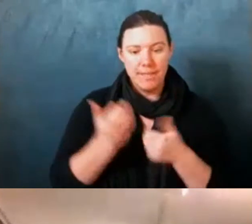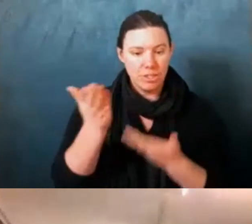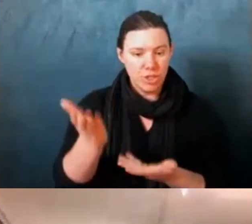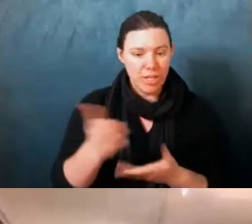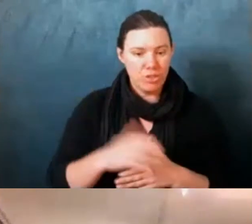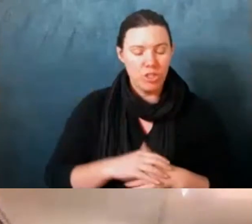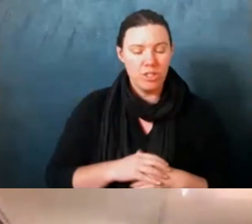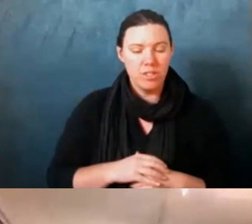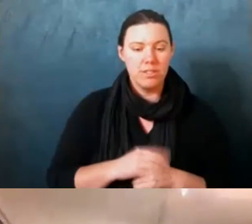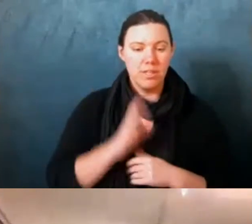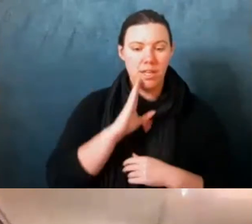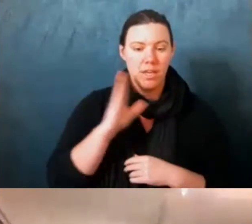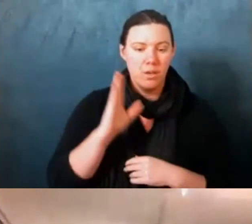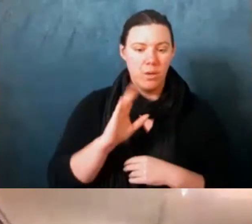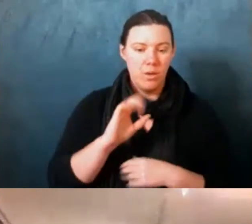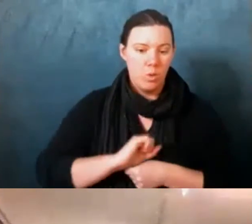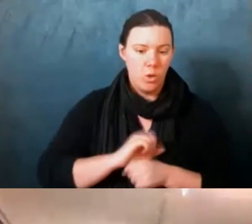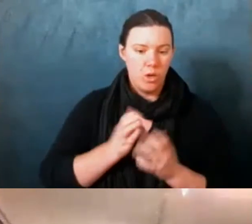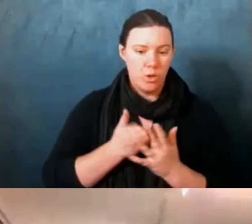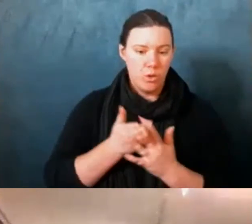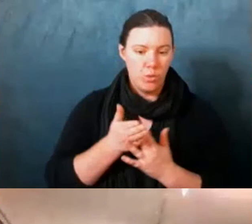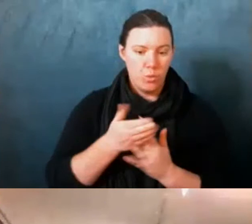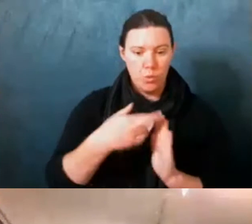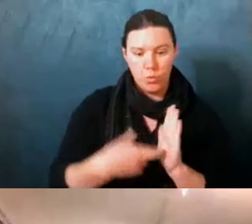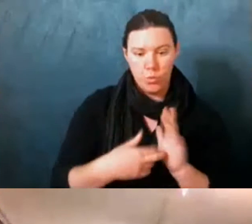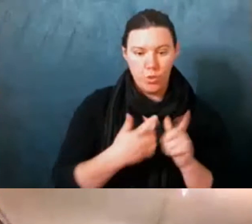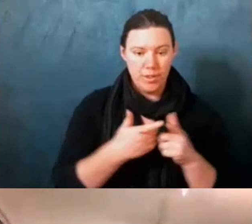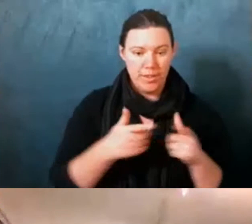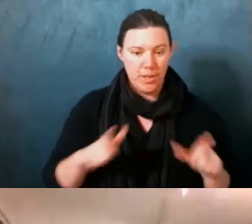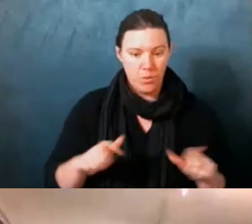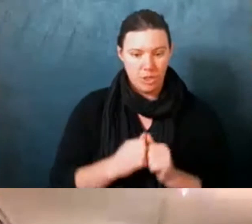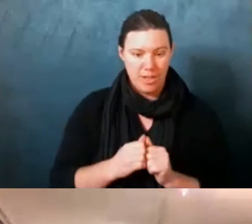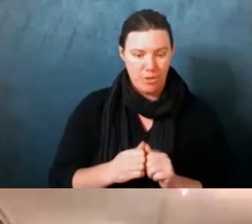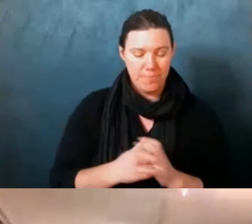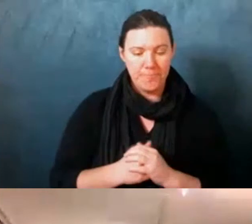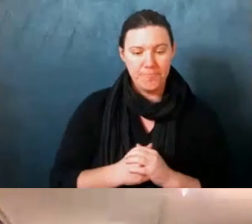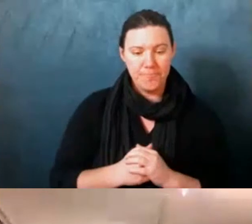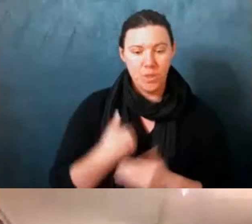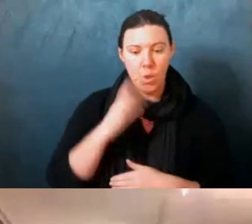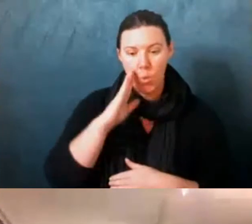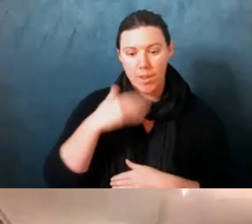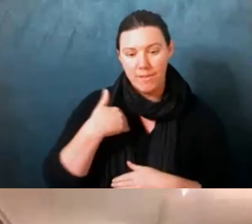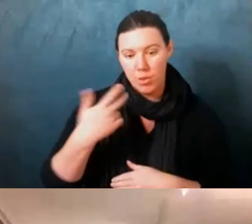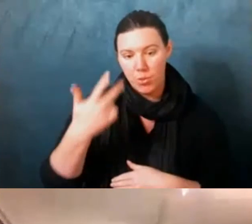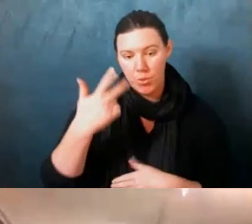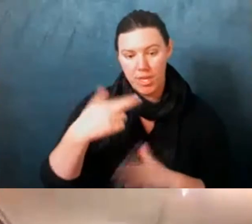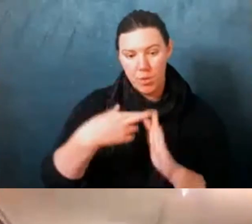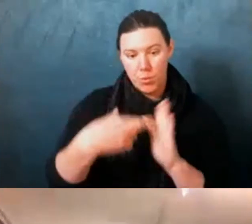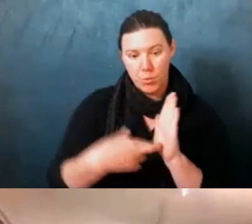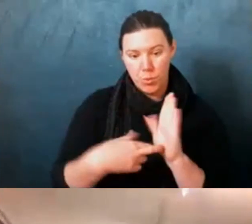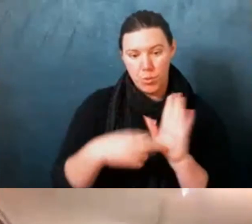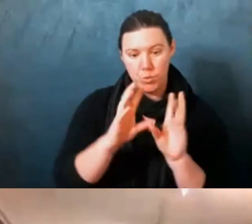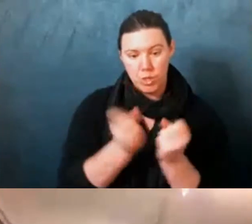and we'll work through that rule language together. There'll be three Rules Workshops, March 7th,